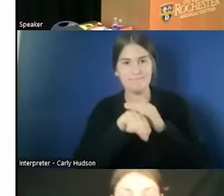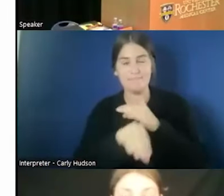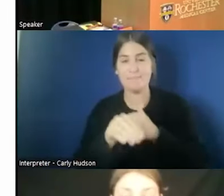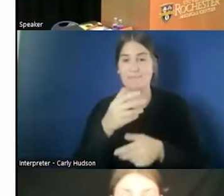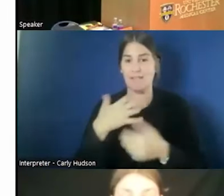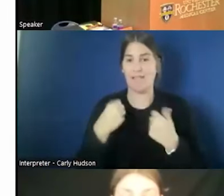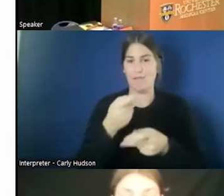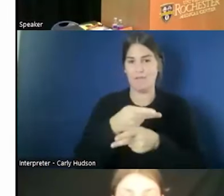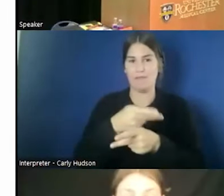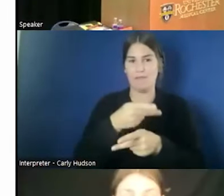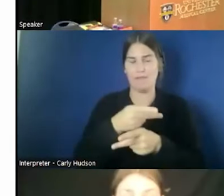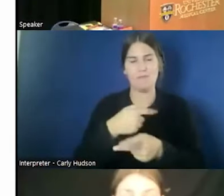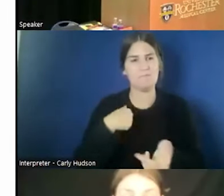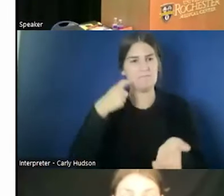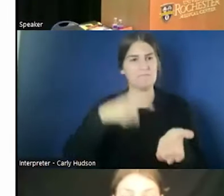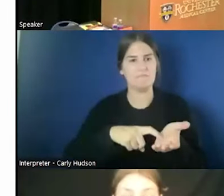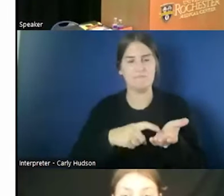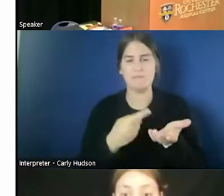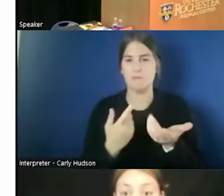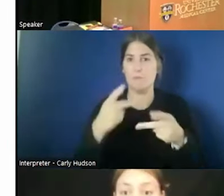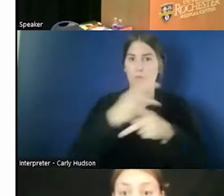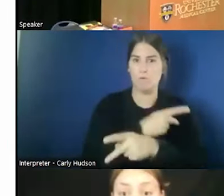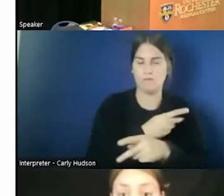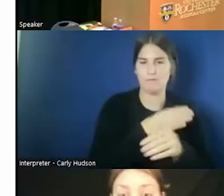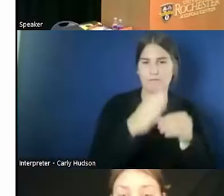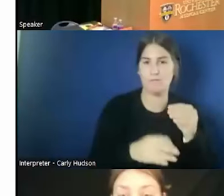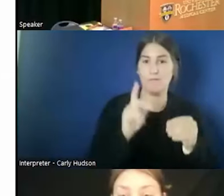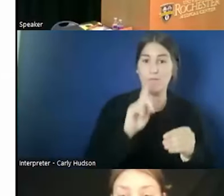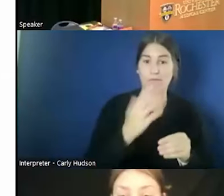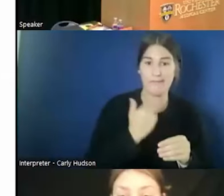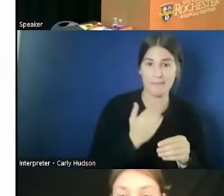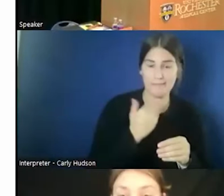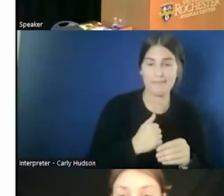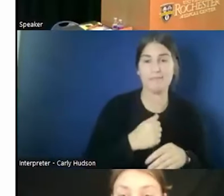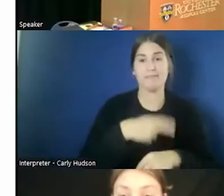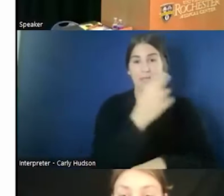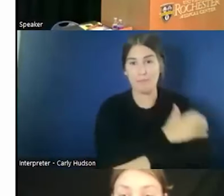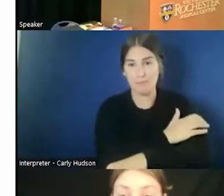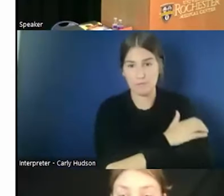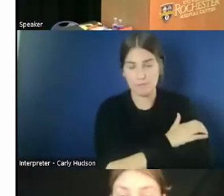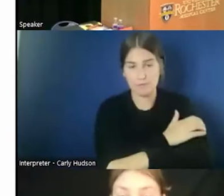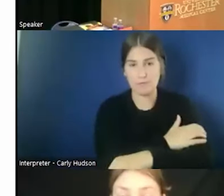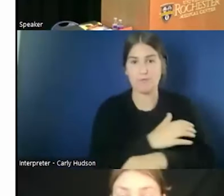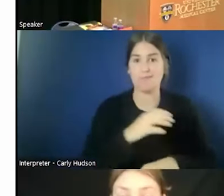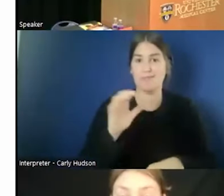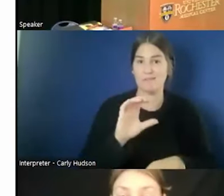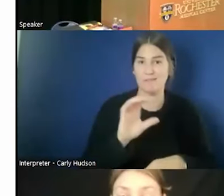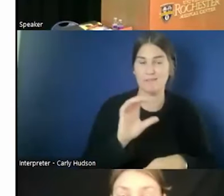care um we know that we Face worse outcomes for diabetes high blood pressure col colal cancer